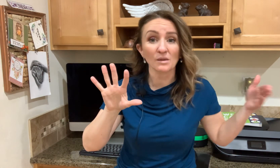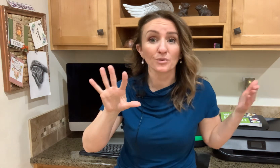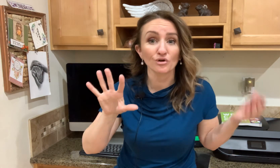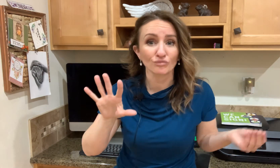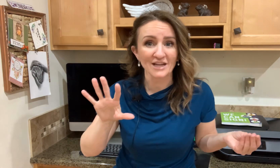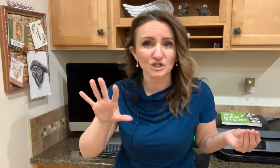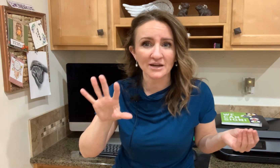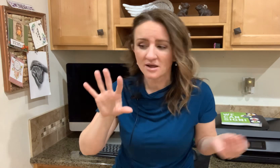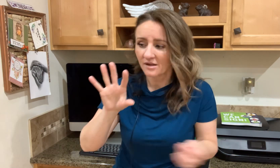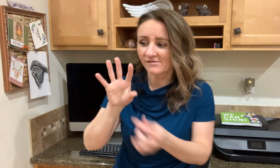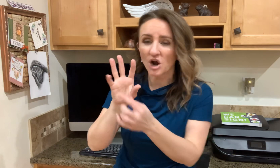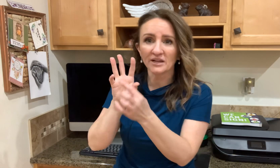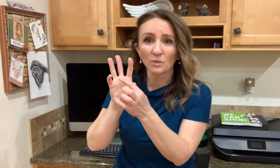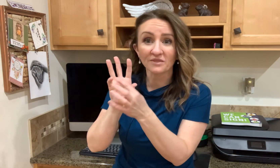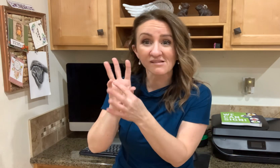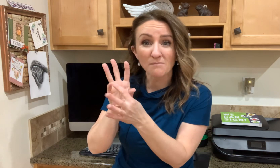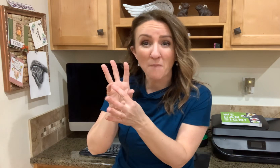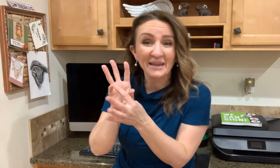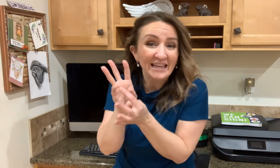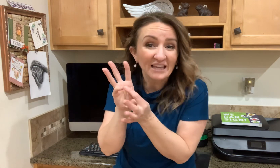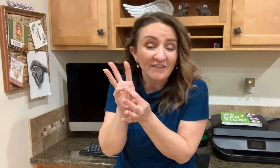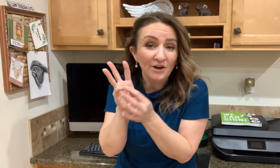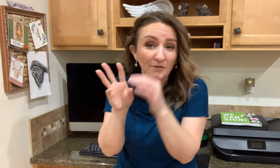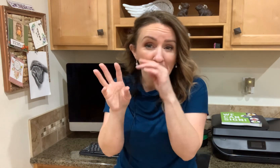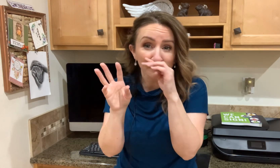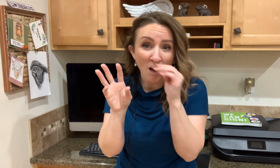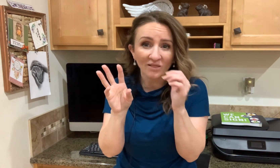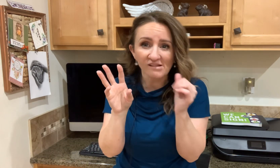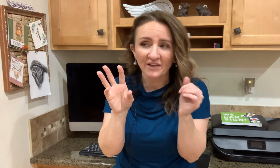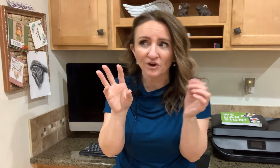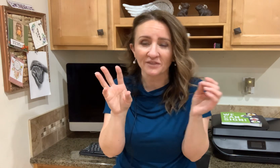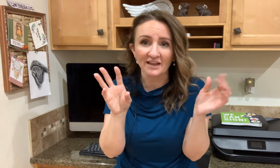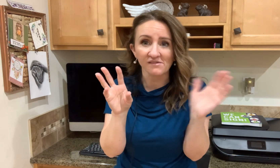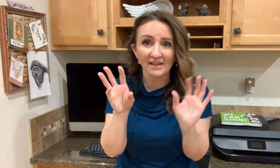progression starting, with the pinky finger, the smallest finger, think of 6